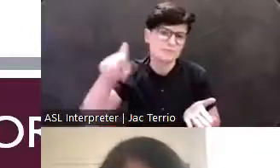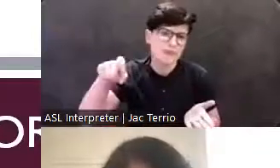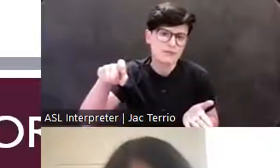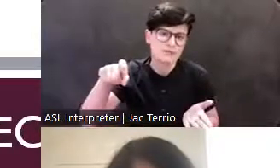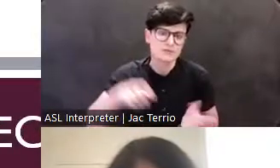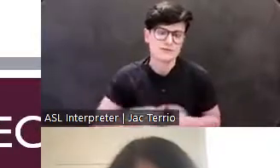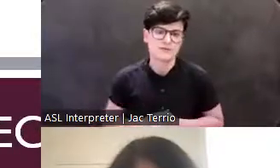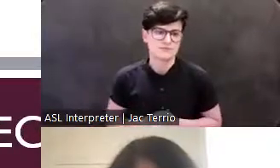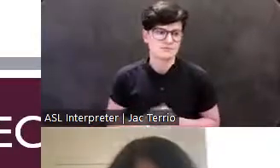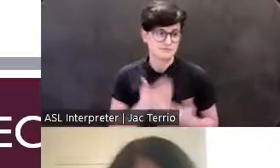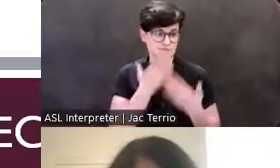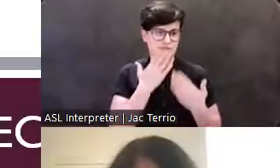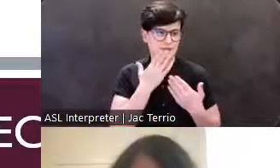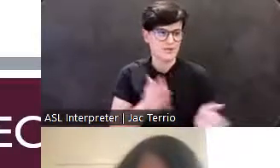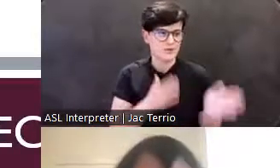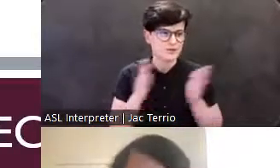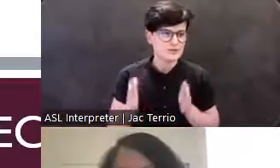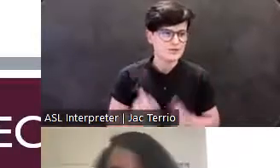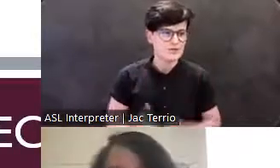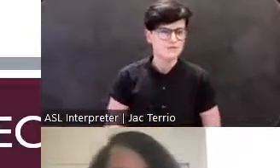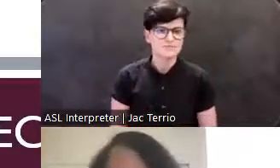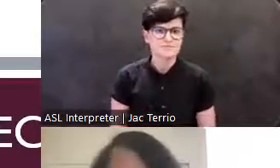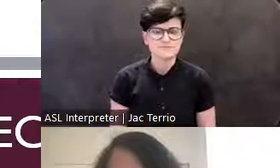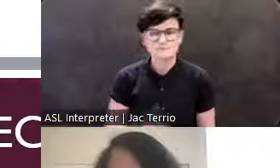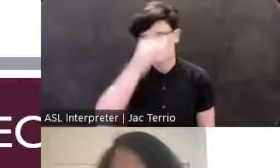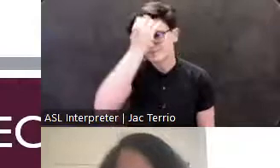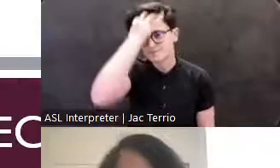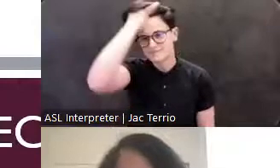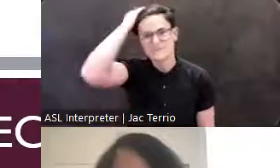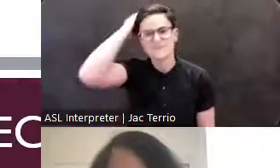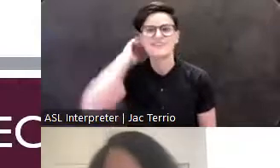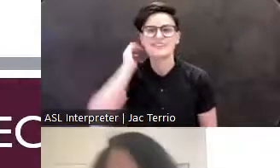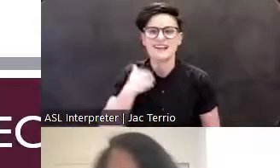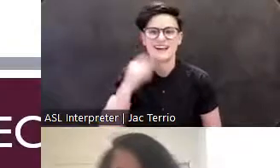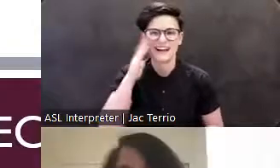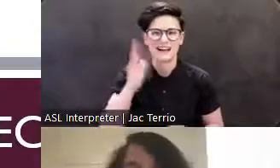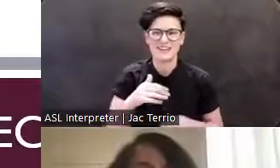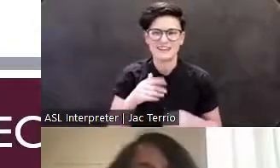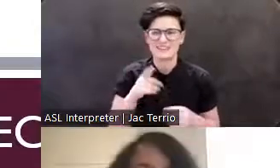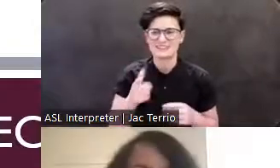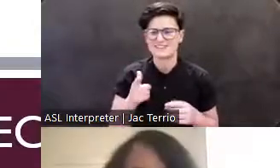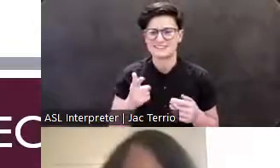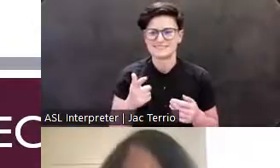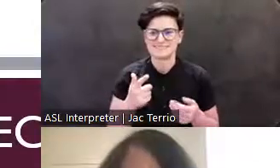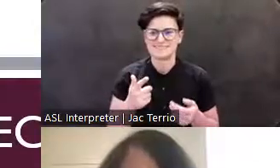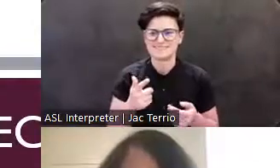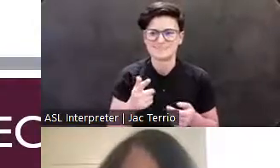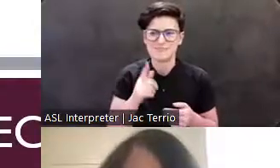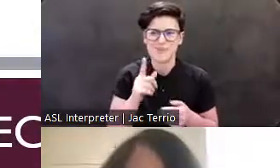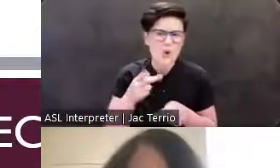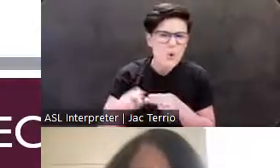________________________________________ I will quickly go through the next things.